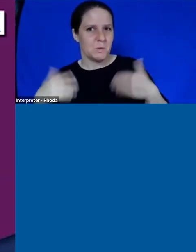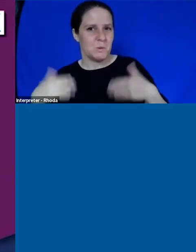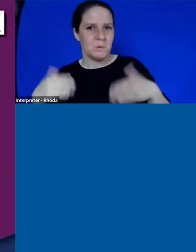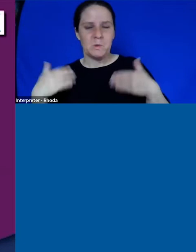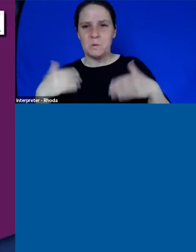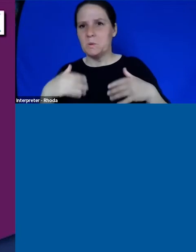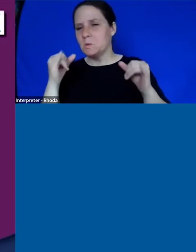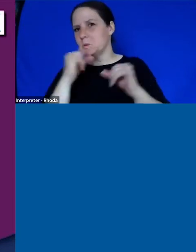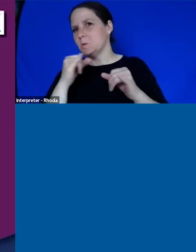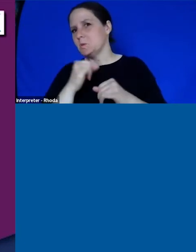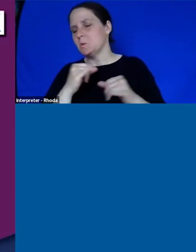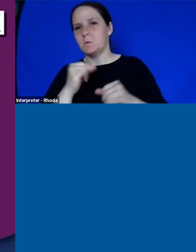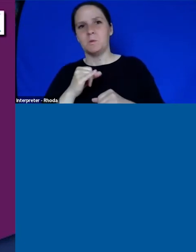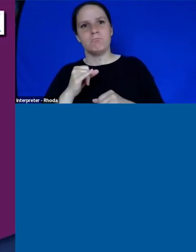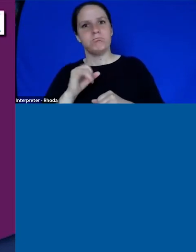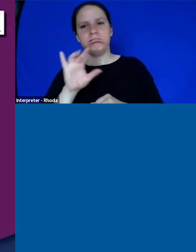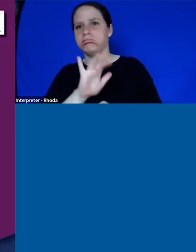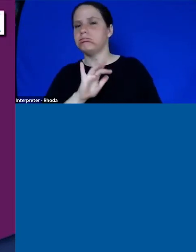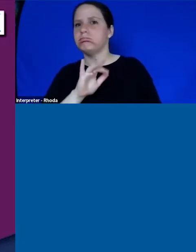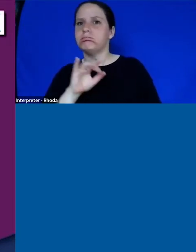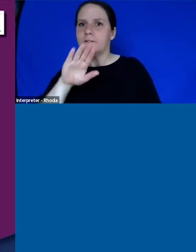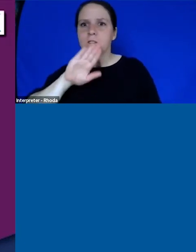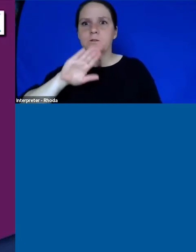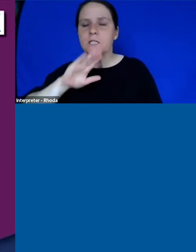that you felt trying to navigate and get some of that data.